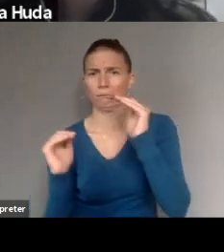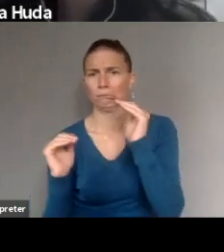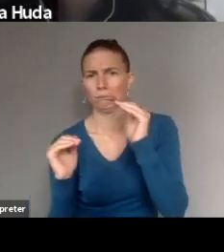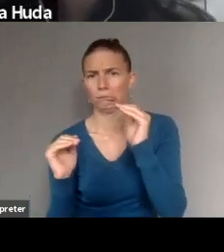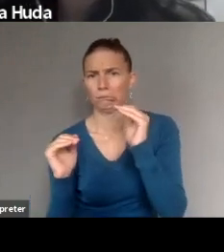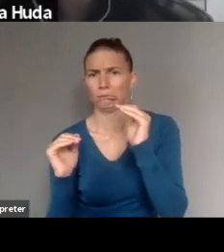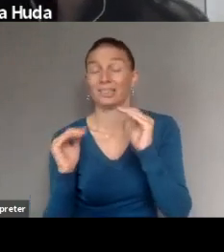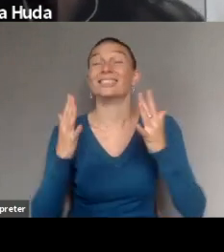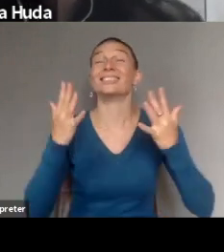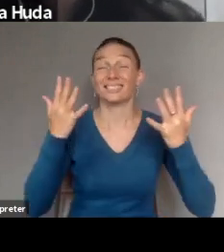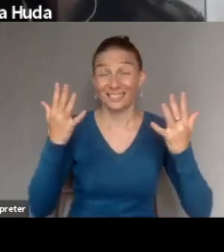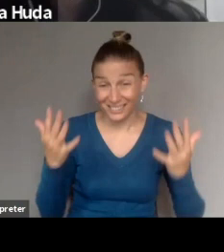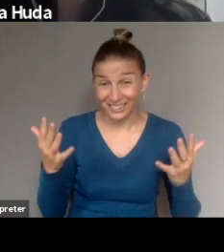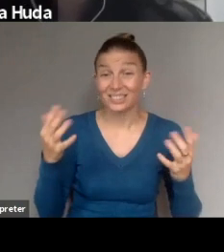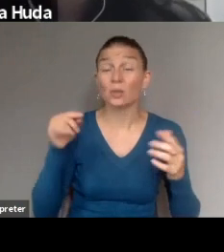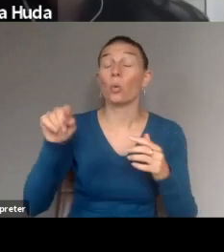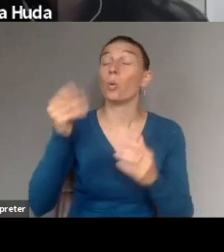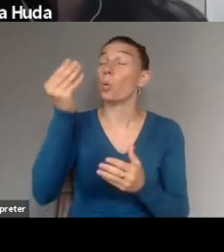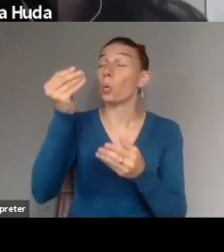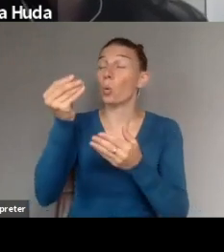to an income-shock in the face of any crisis.